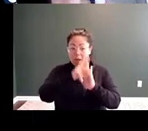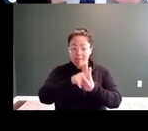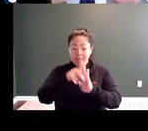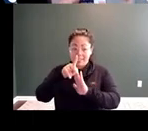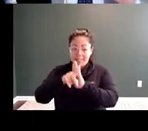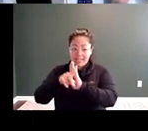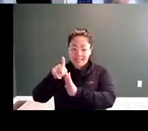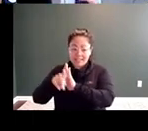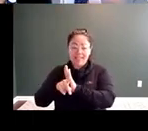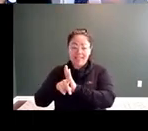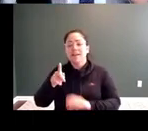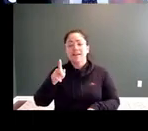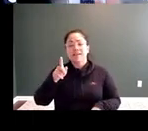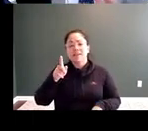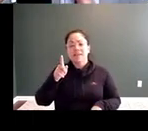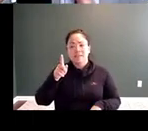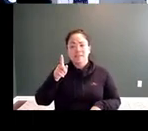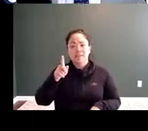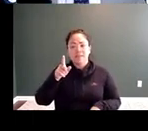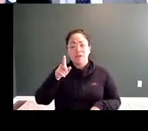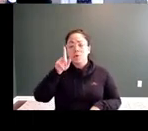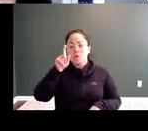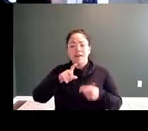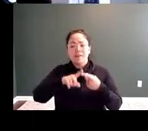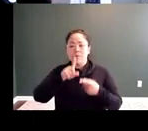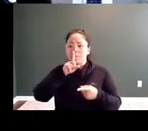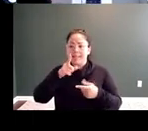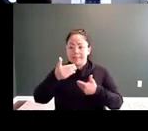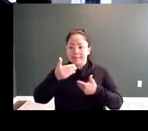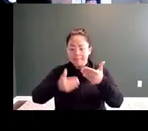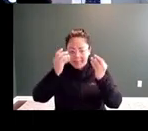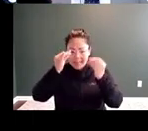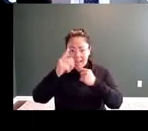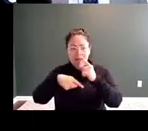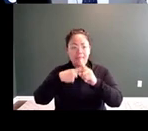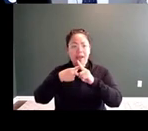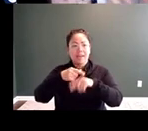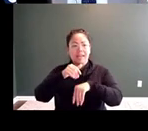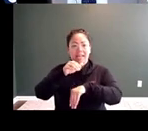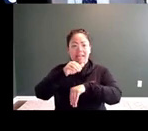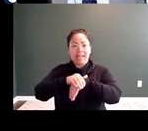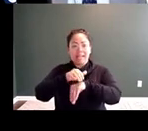it doesn't take long to then go further down that road, and then think about English-only rules